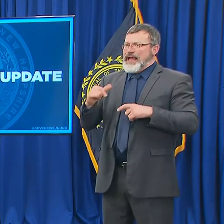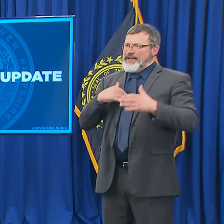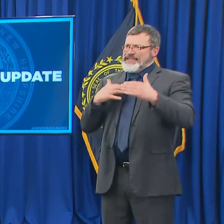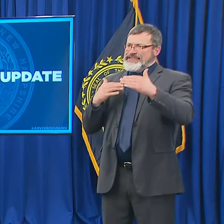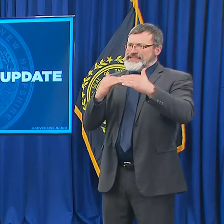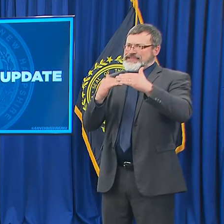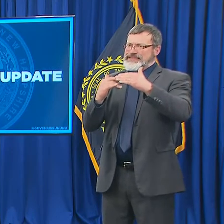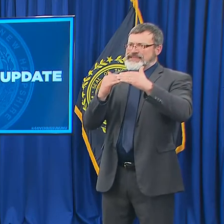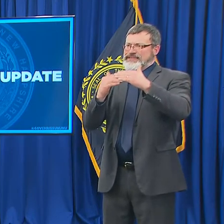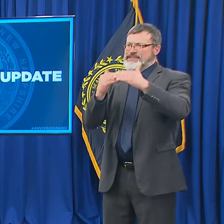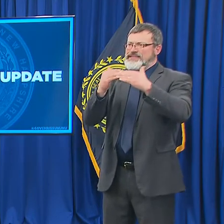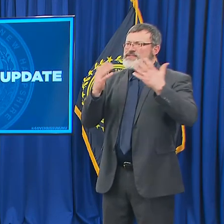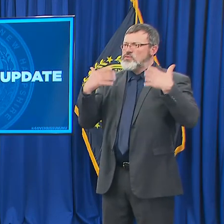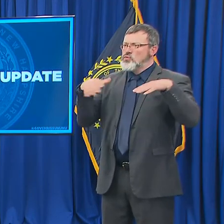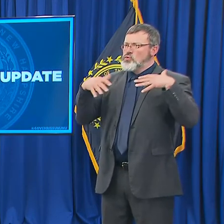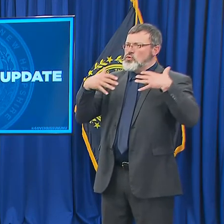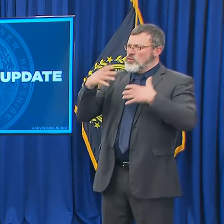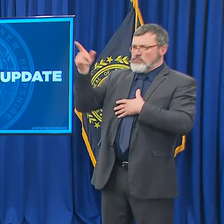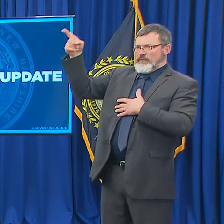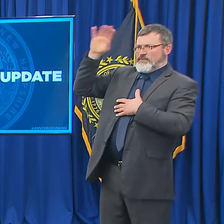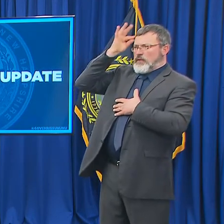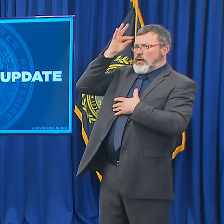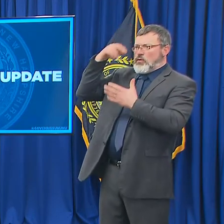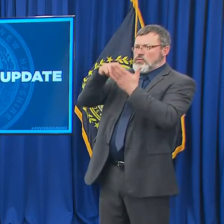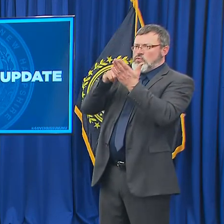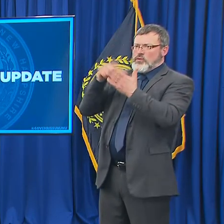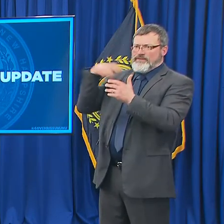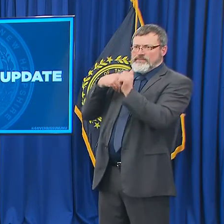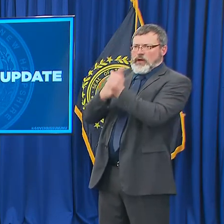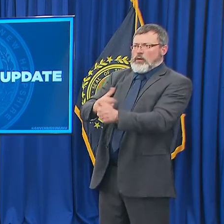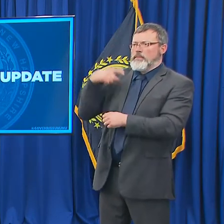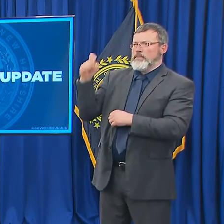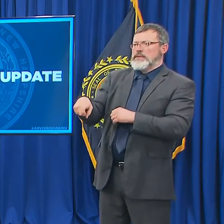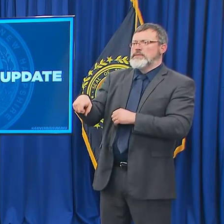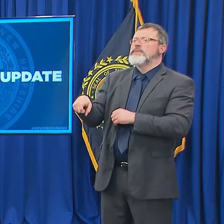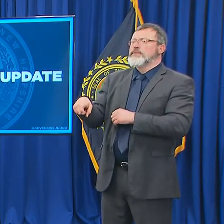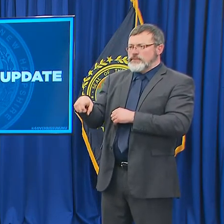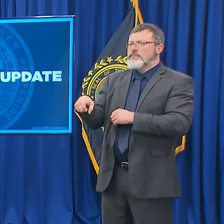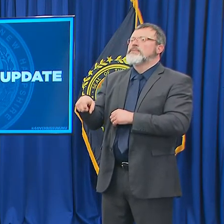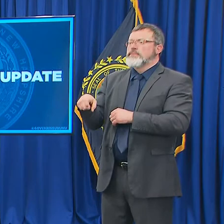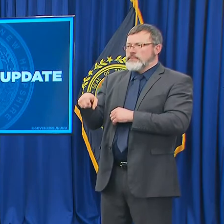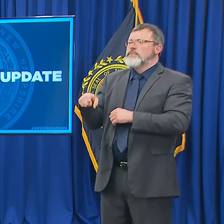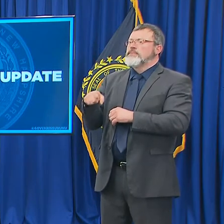to test visitors on upon entry. So this is an extra layer of protection